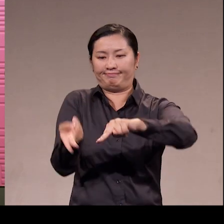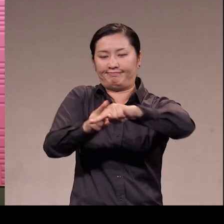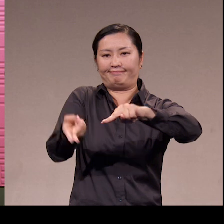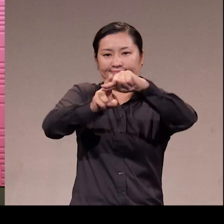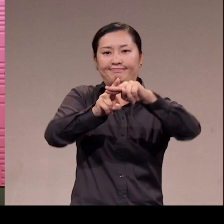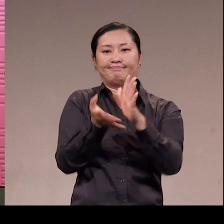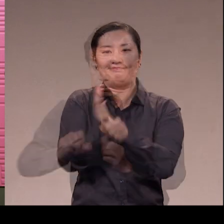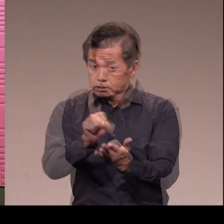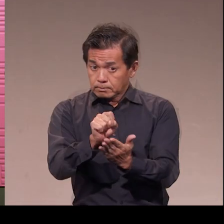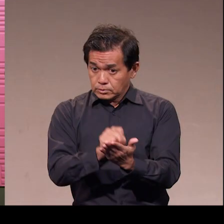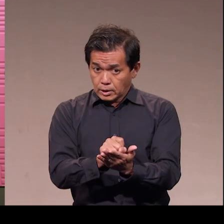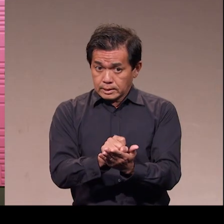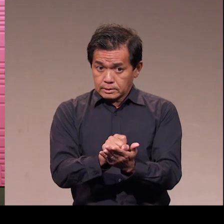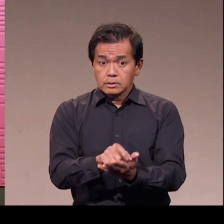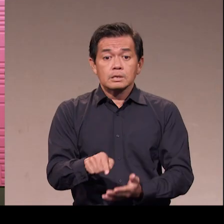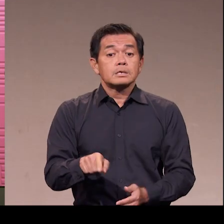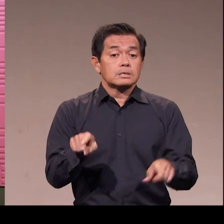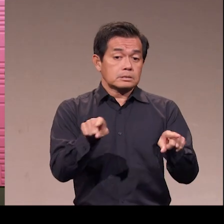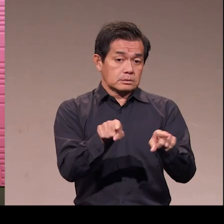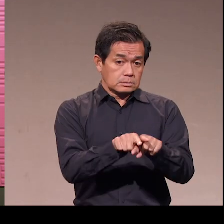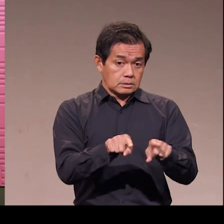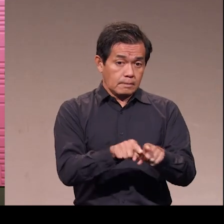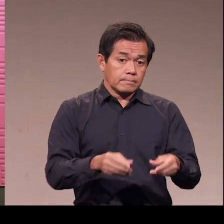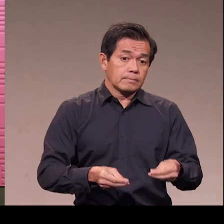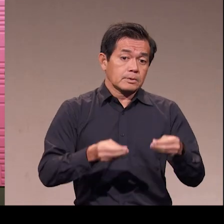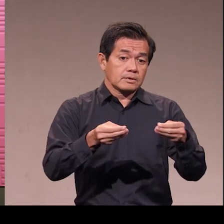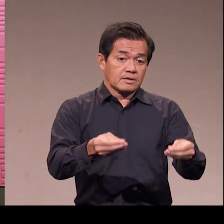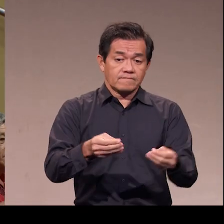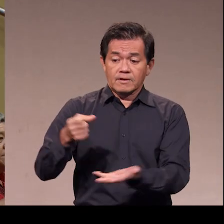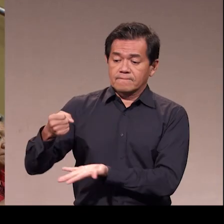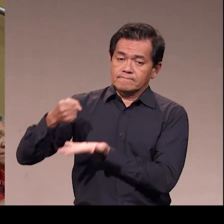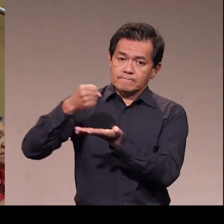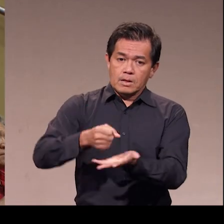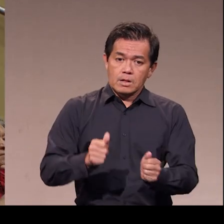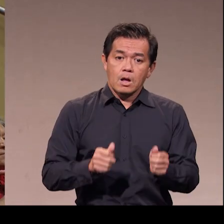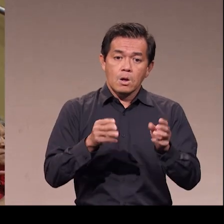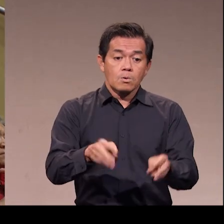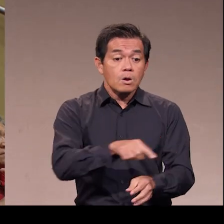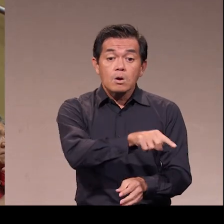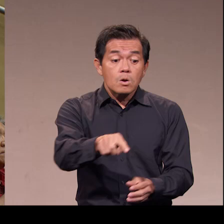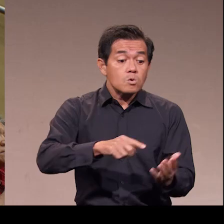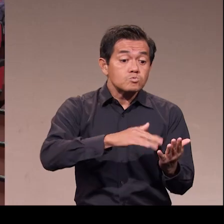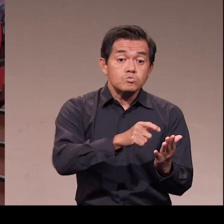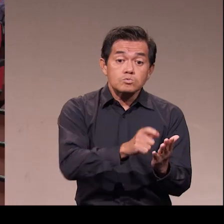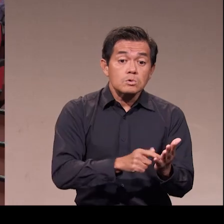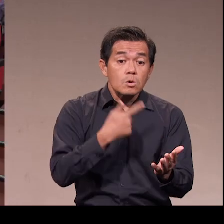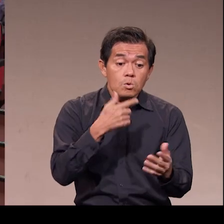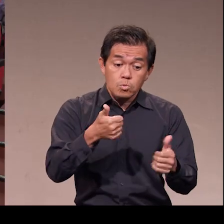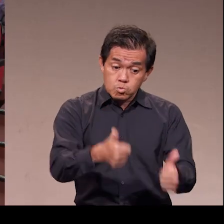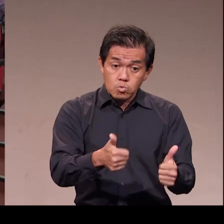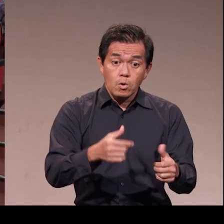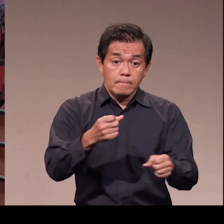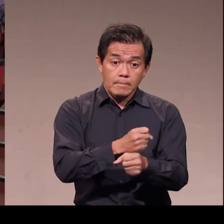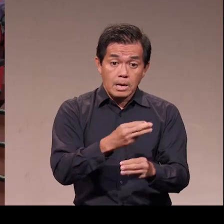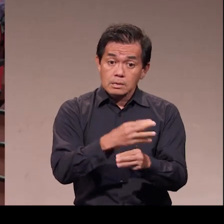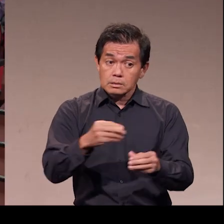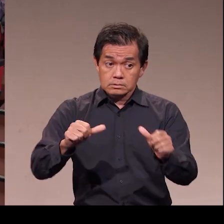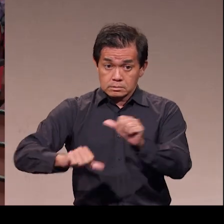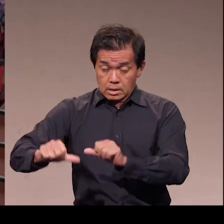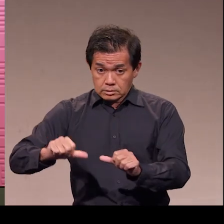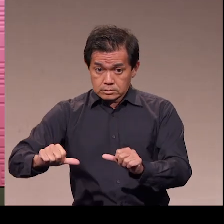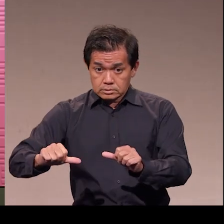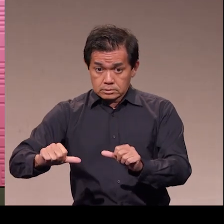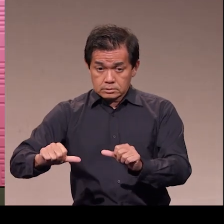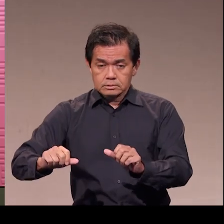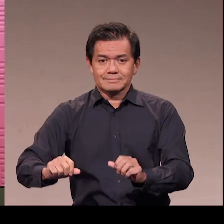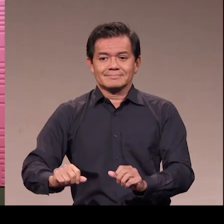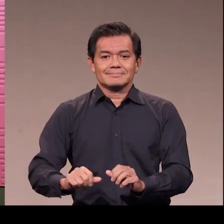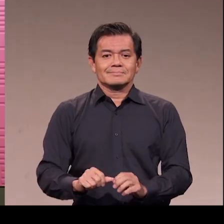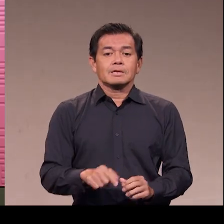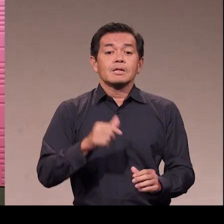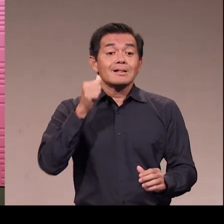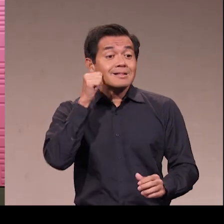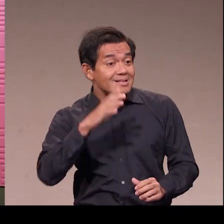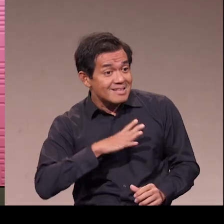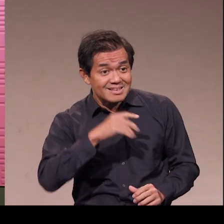fund awards for students who do well in secular subjects. Ladies and gentlemen,